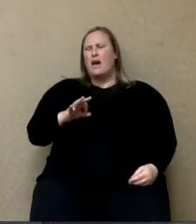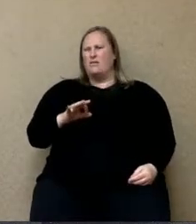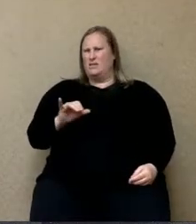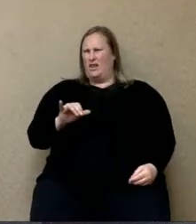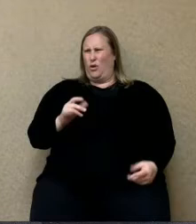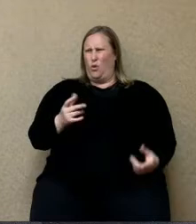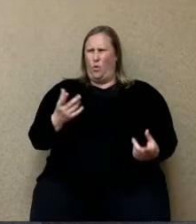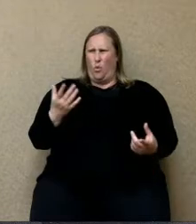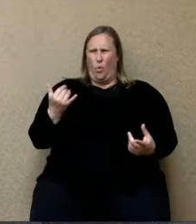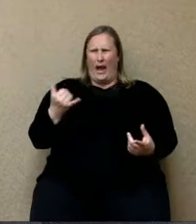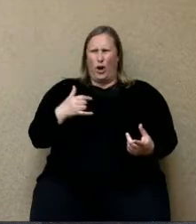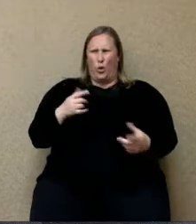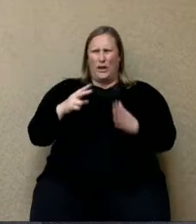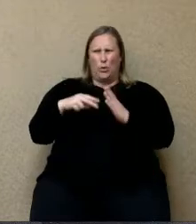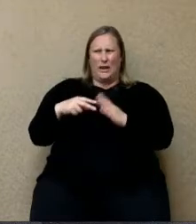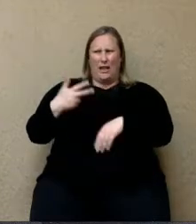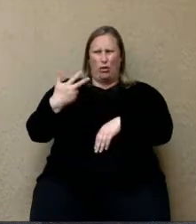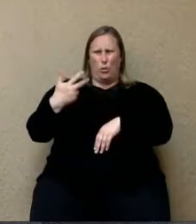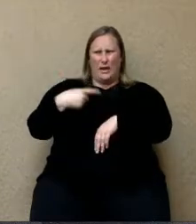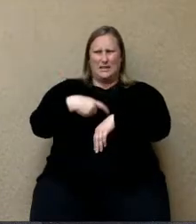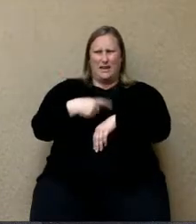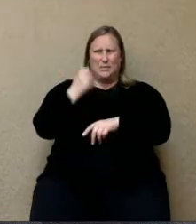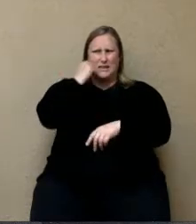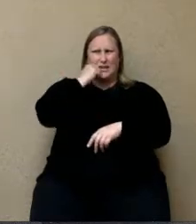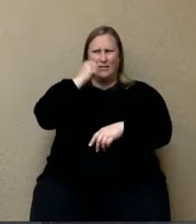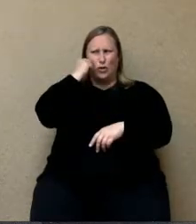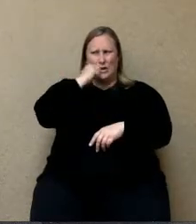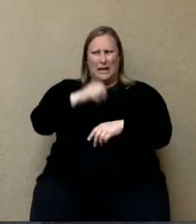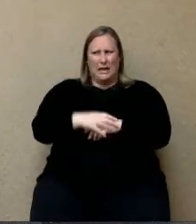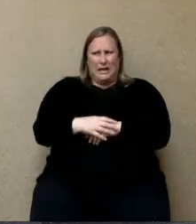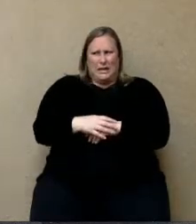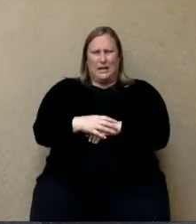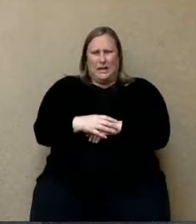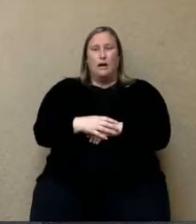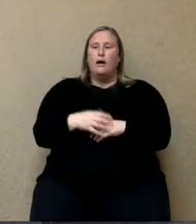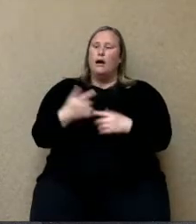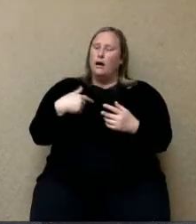are we doing this for? So, I always give my little story of the ah-ha